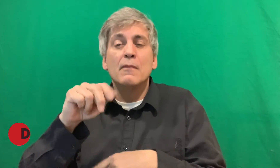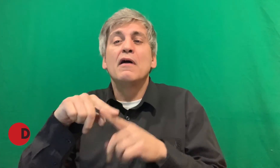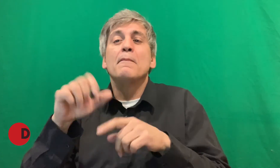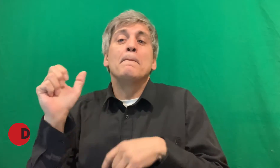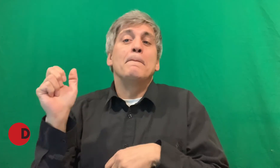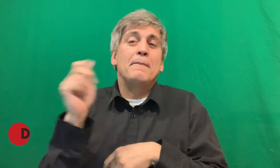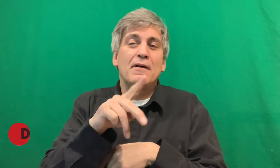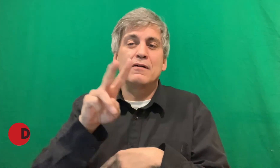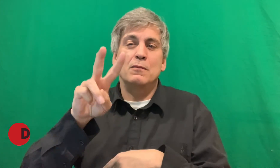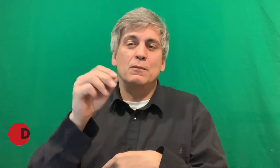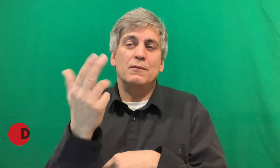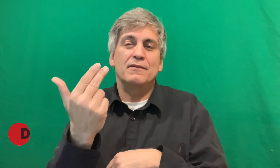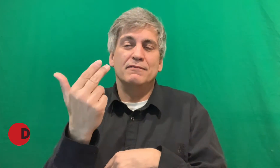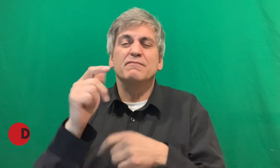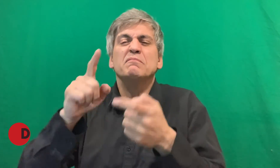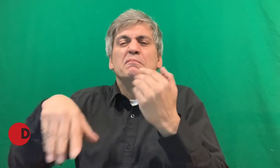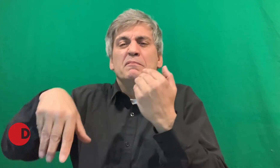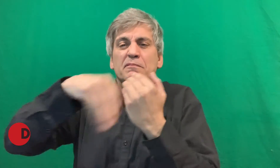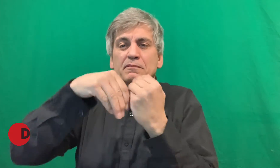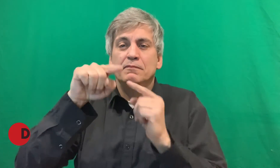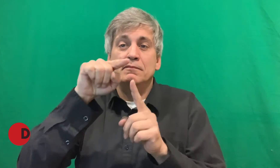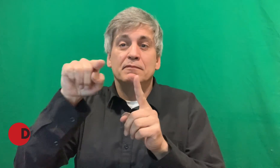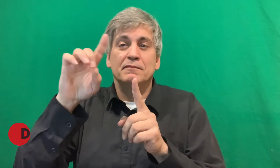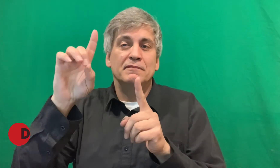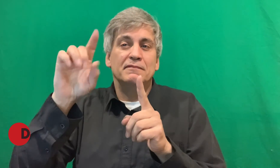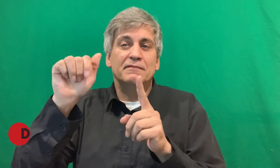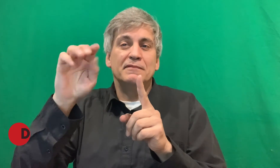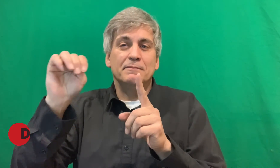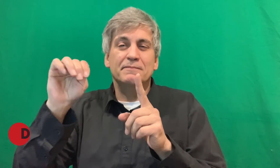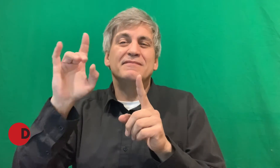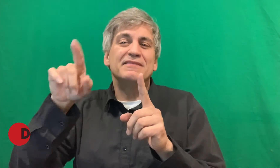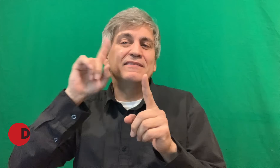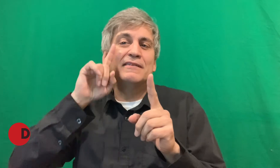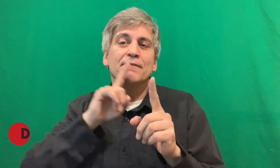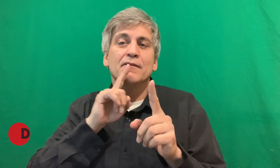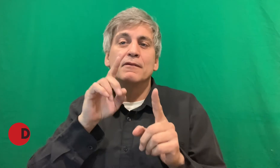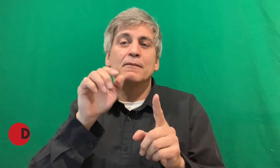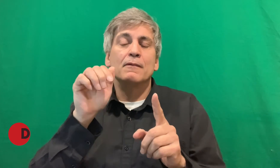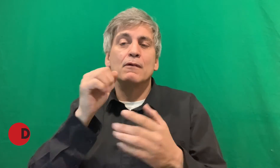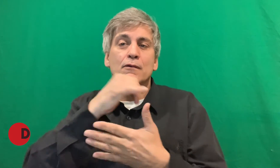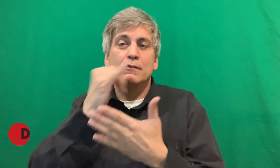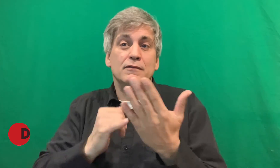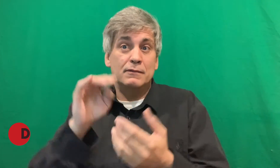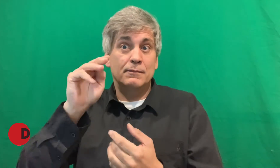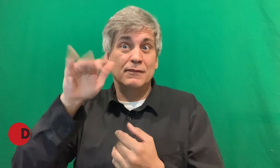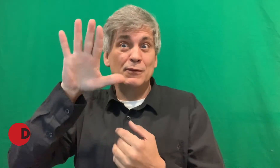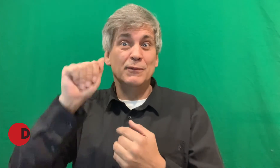It came back in 2013 with the addition of the name "-DAM", Deaf Arts Manitoba.